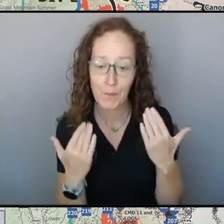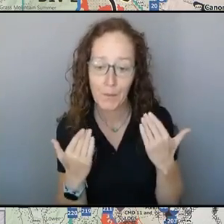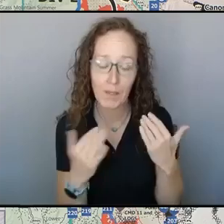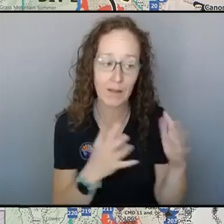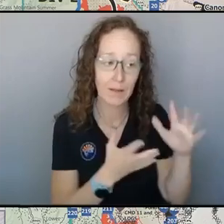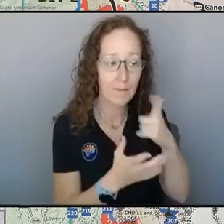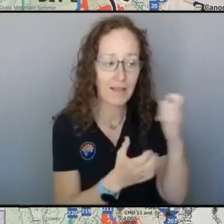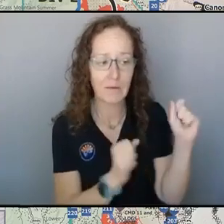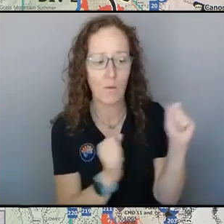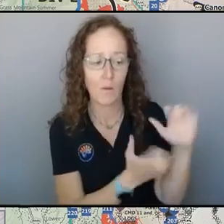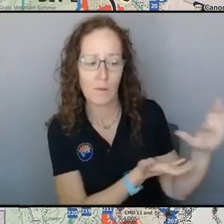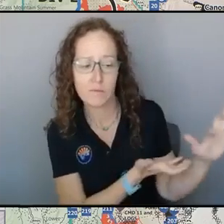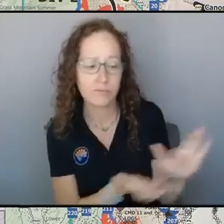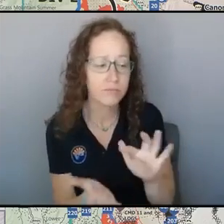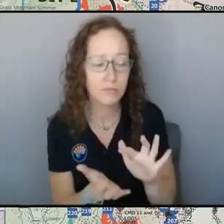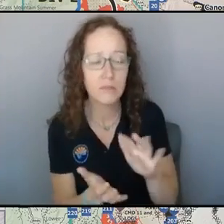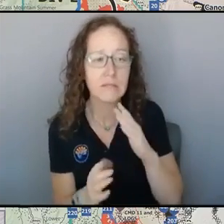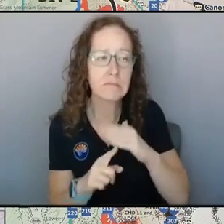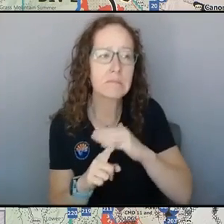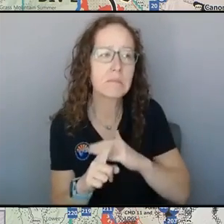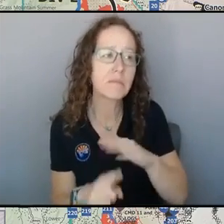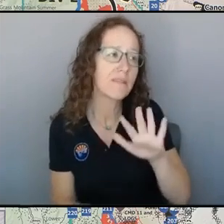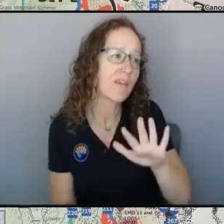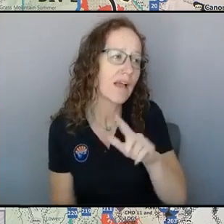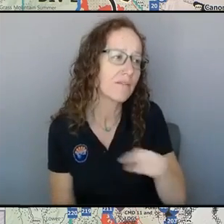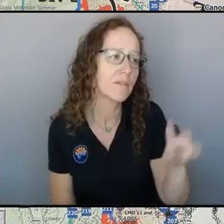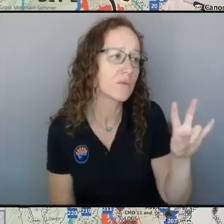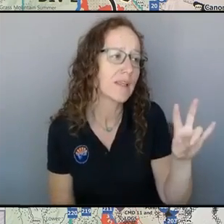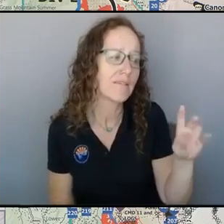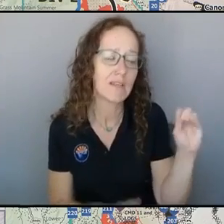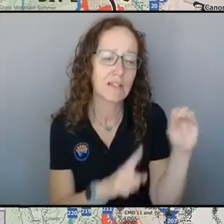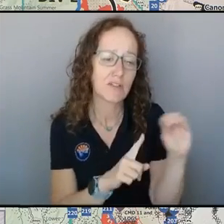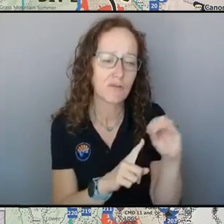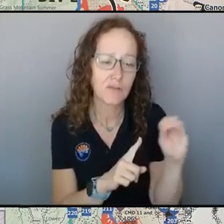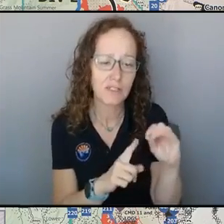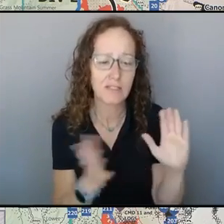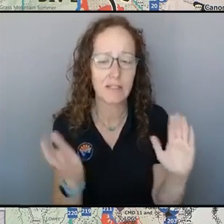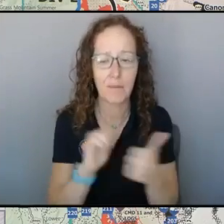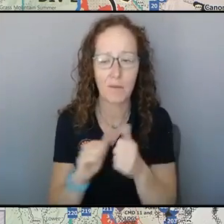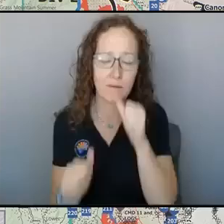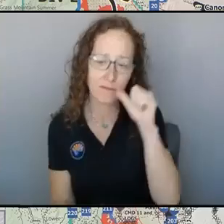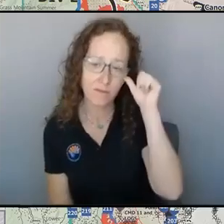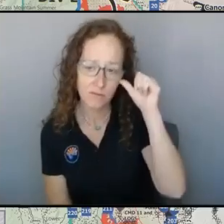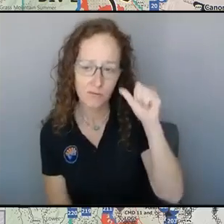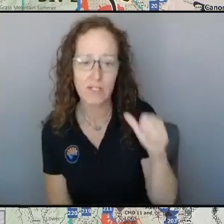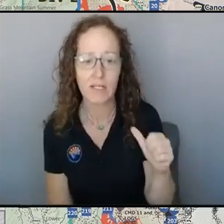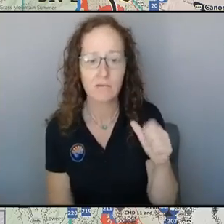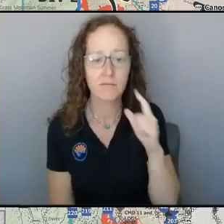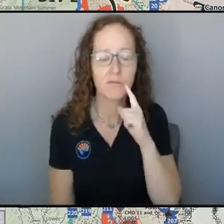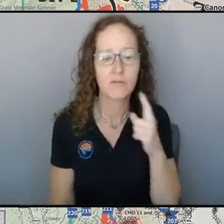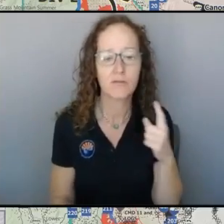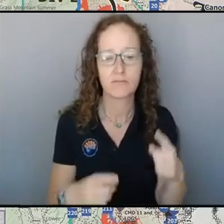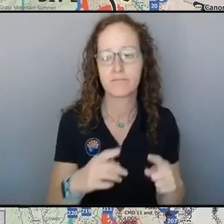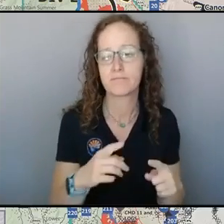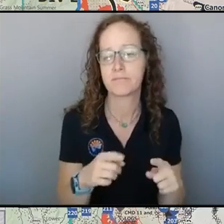today as far as our daytime highs in comparison to yesterday. So, looking to get into the lower 70s, upper